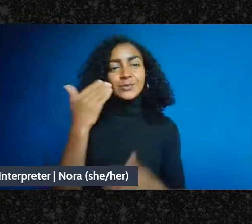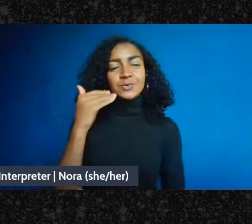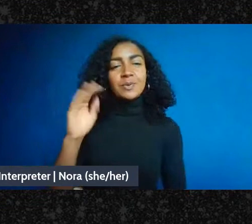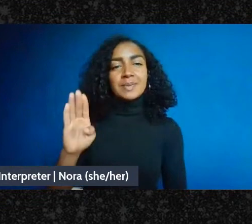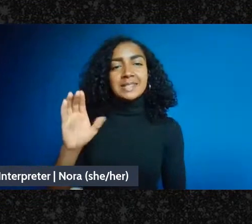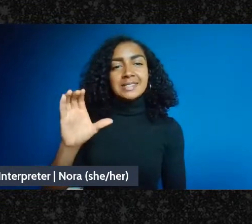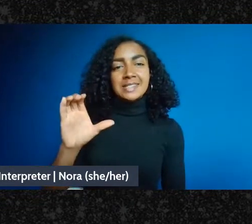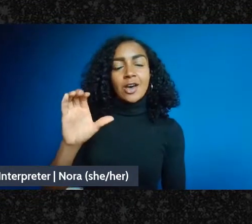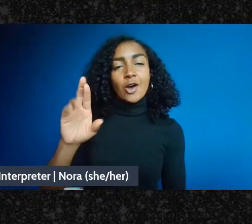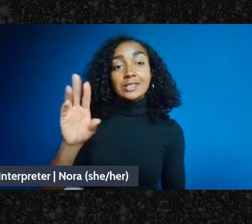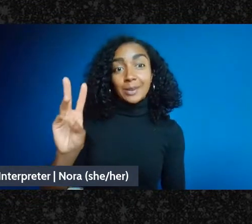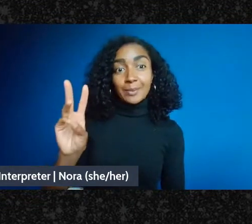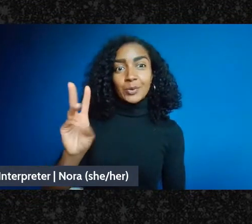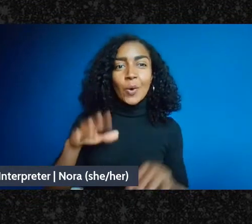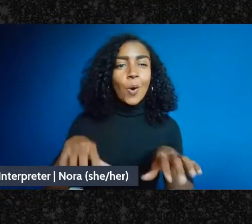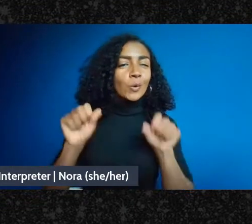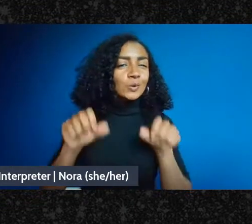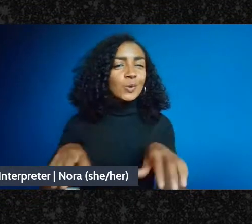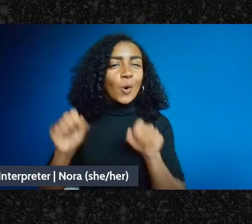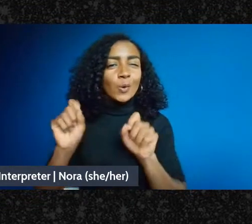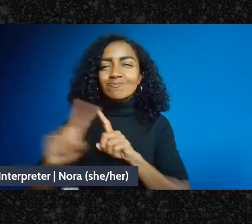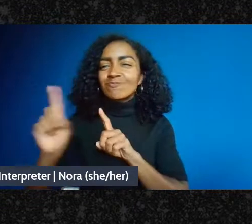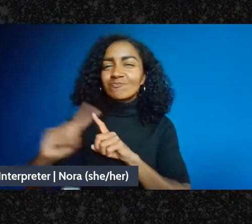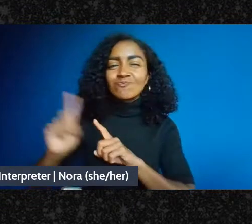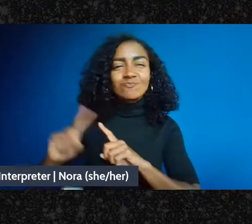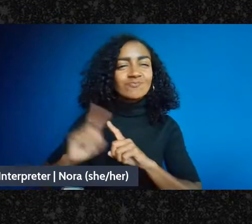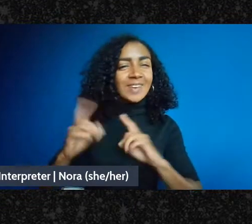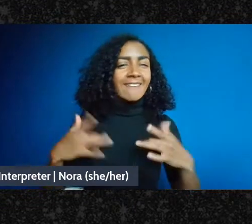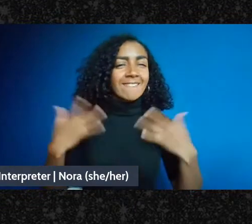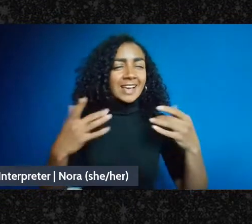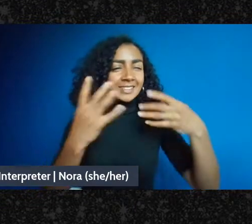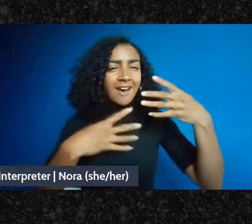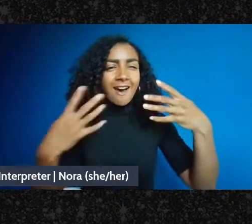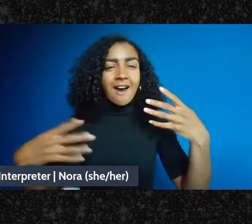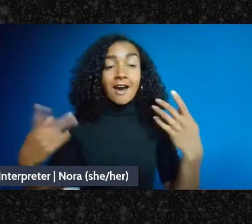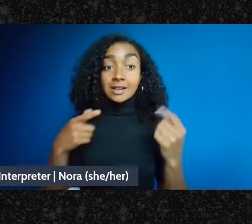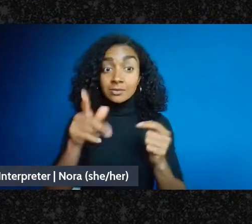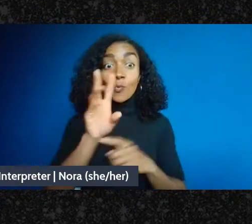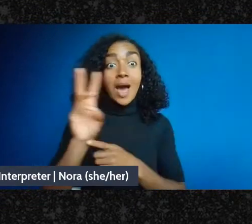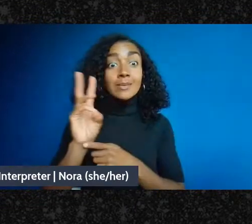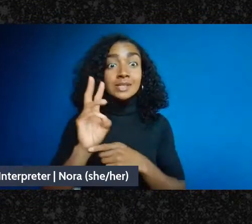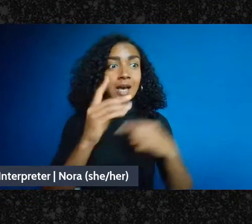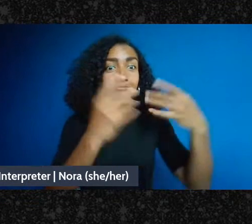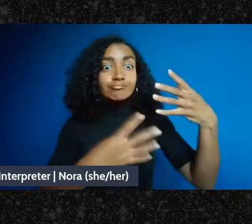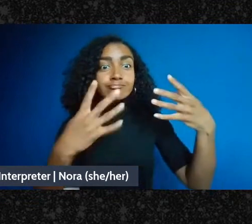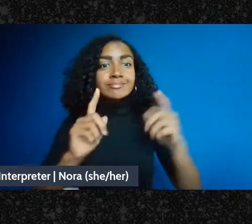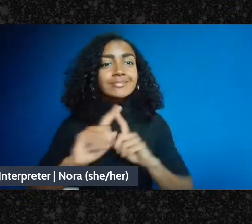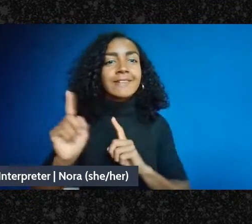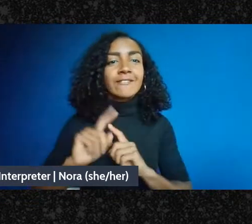many incredible events and has a wonderful website full of videos and resources, I wanted to mention